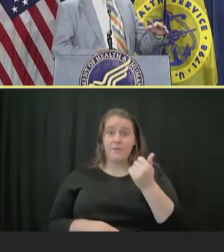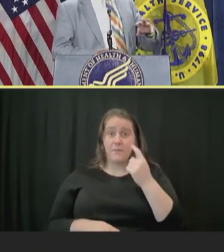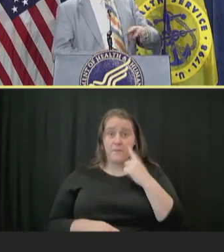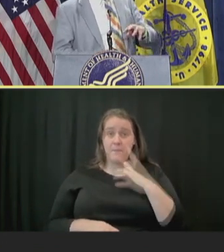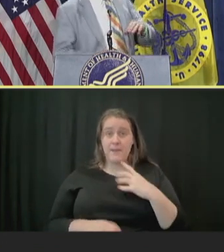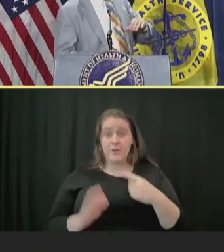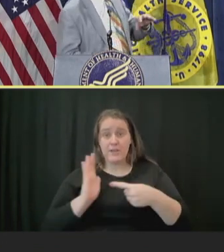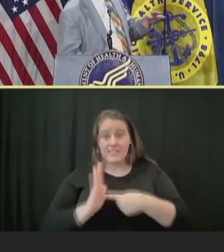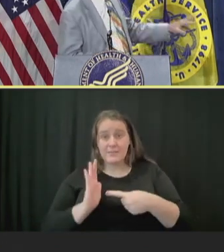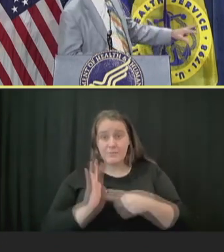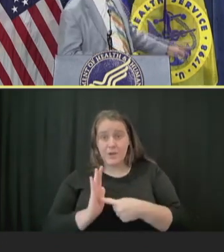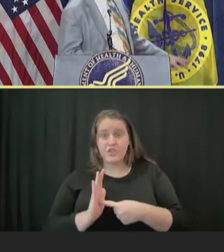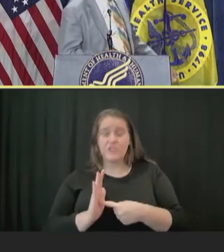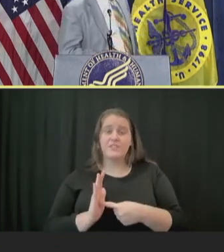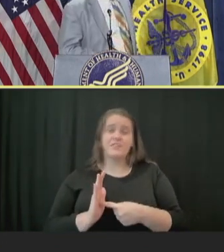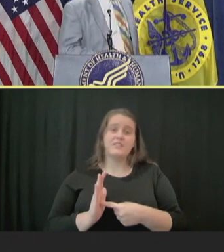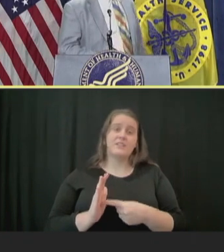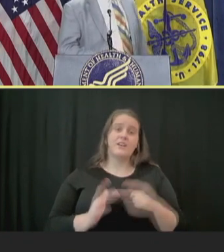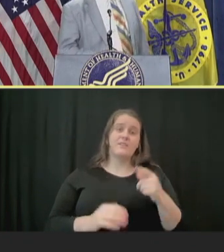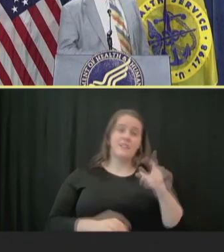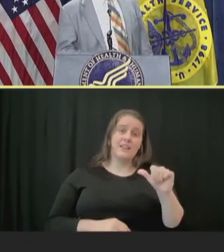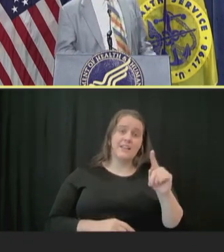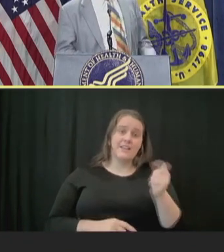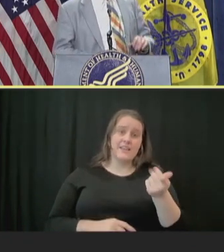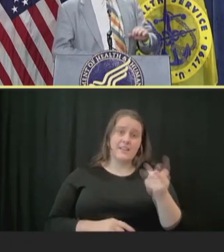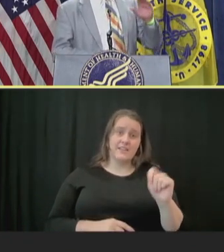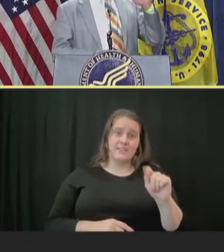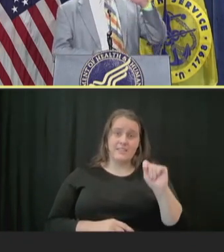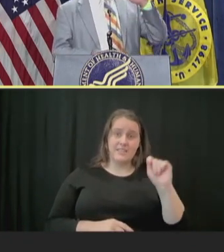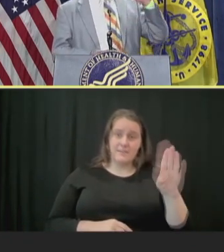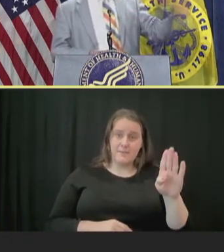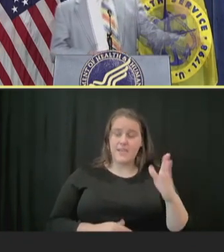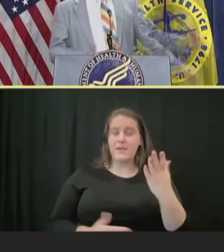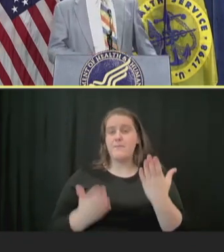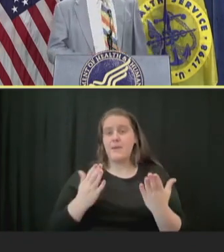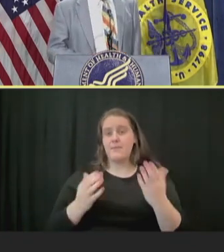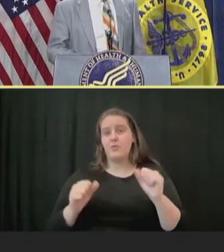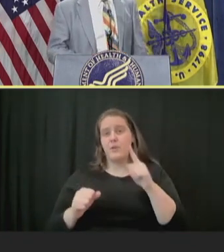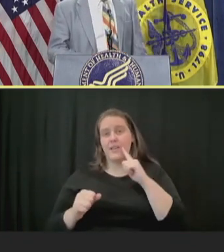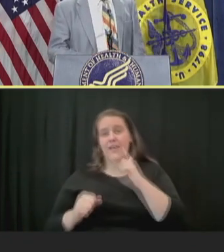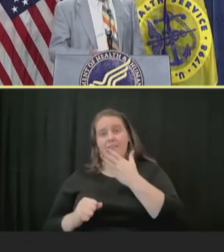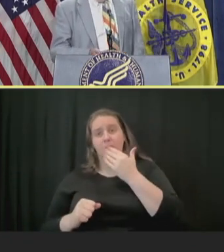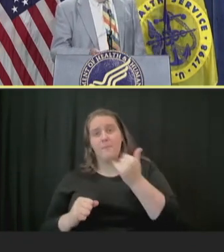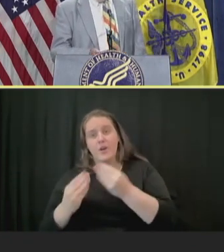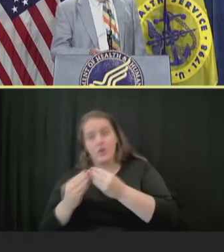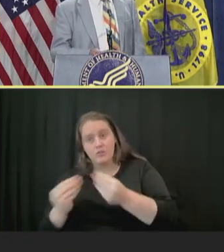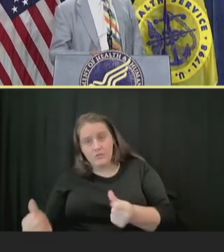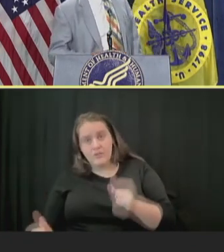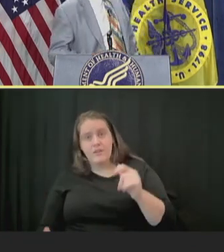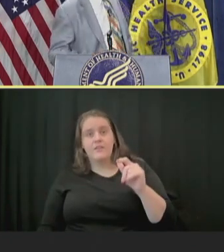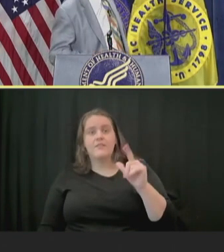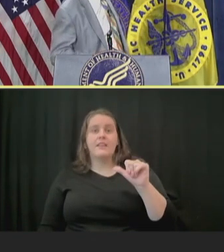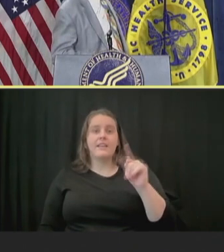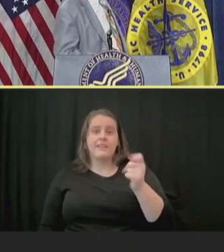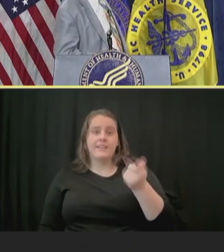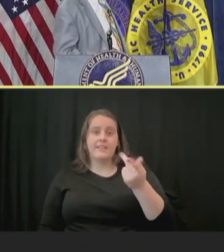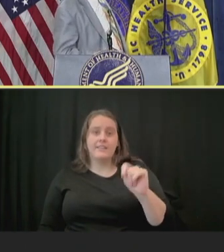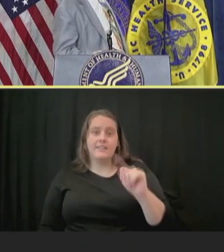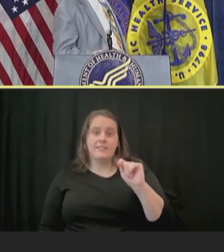penetration and clearance of the late infection, but those are aspirational goals at this point.